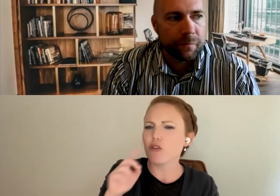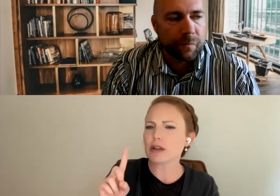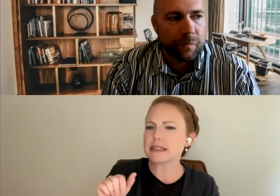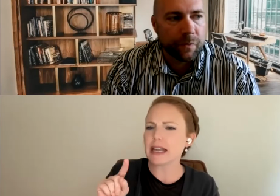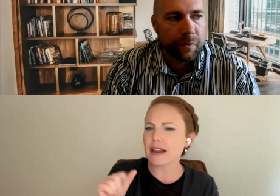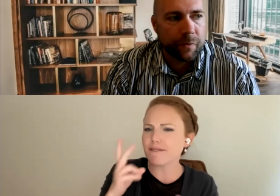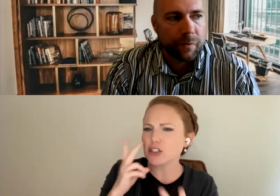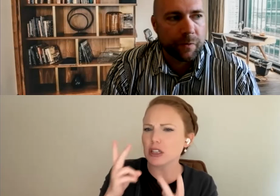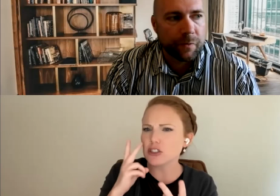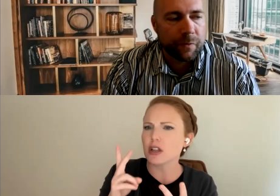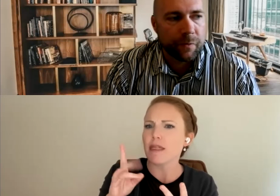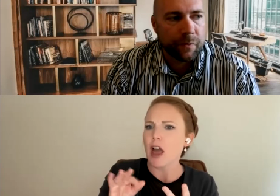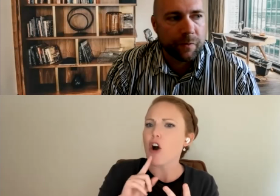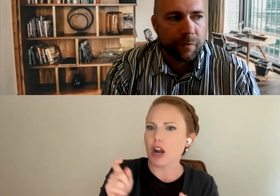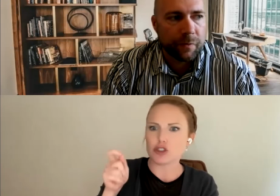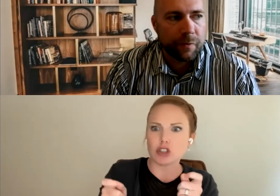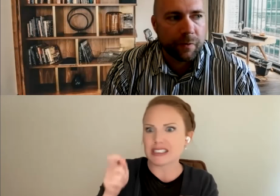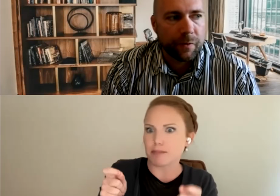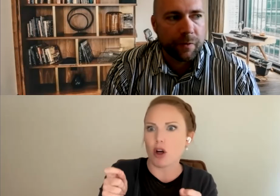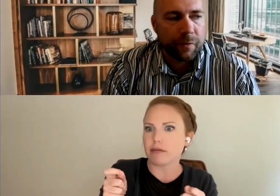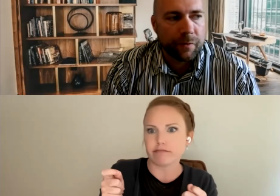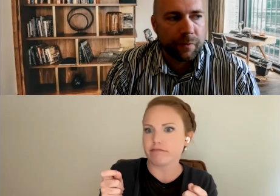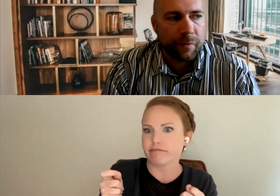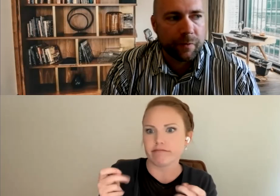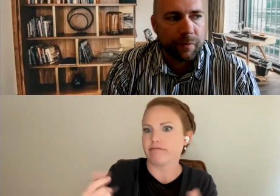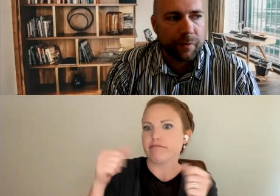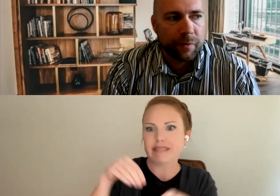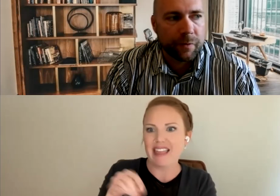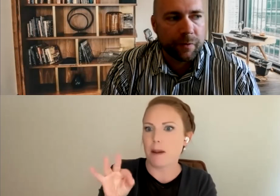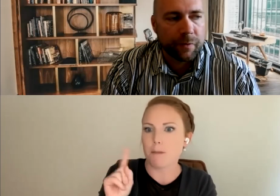are adjustable on the fly? Yeah, I think this one's going to be similar to the other one